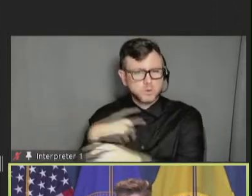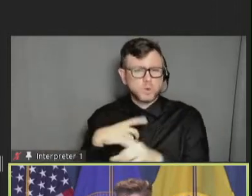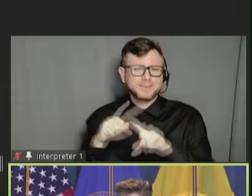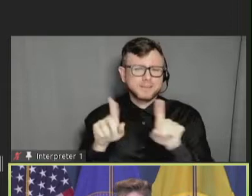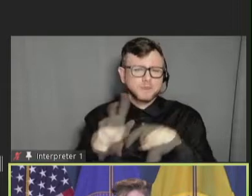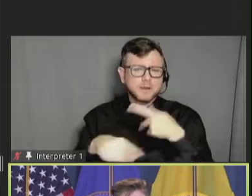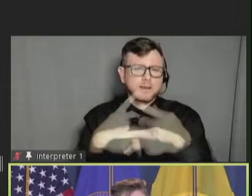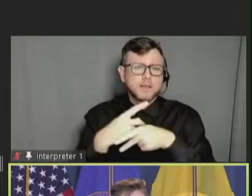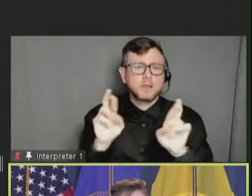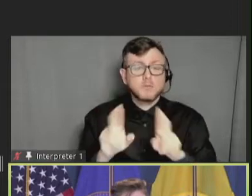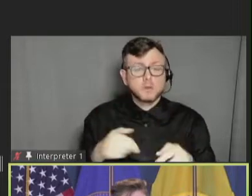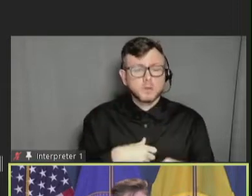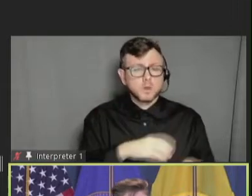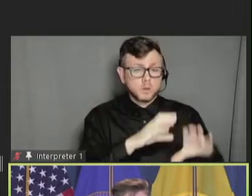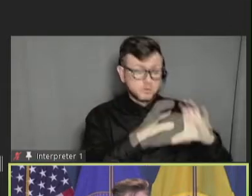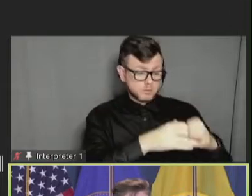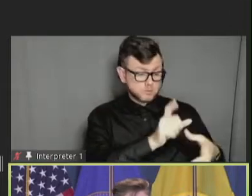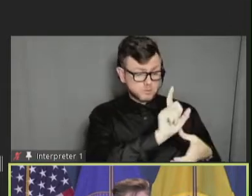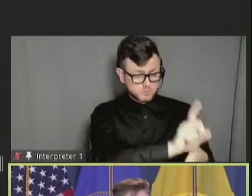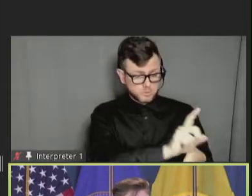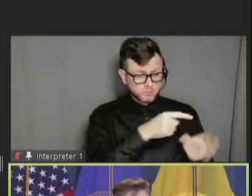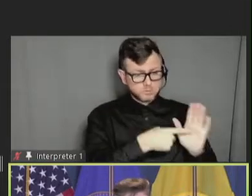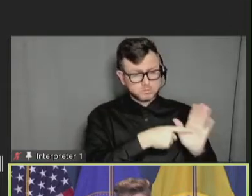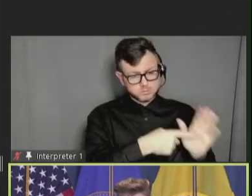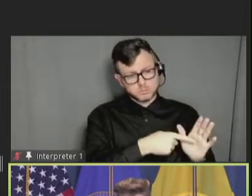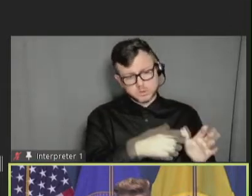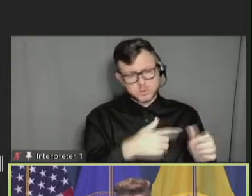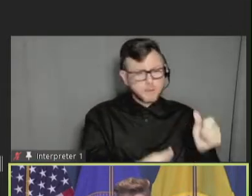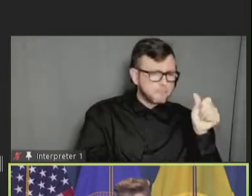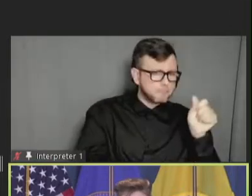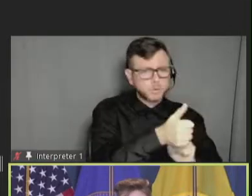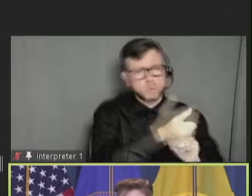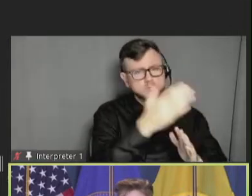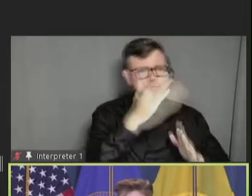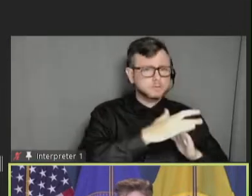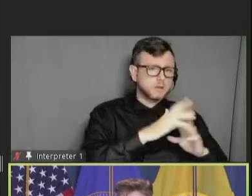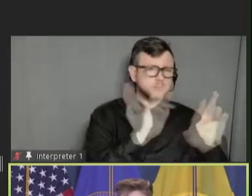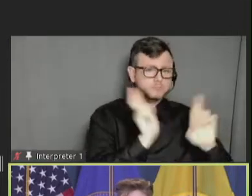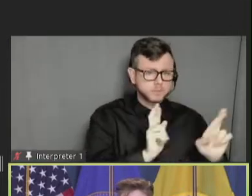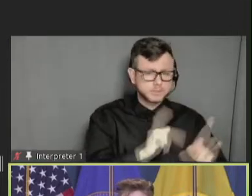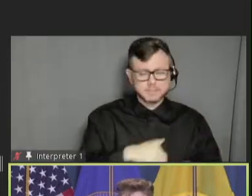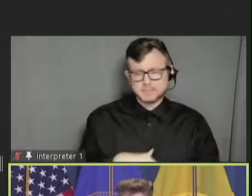with tier one representing countries that are the most ready, and tier six countries